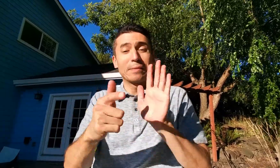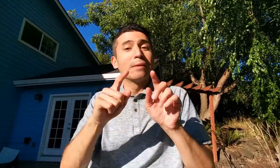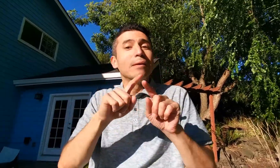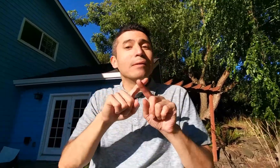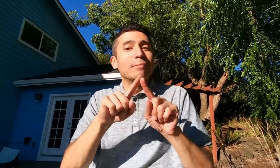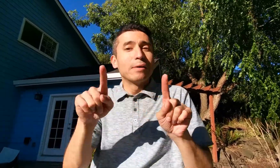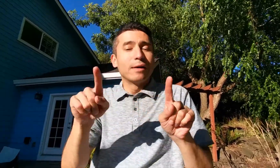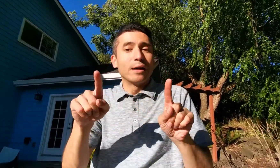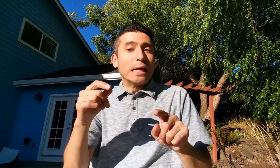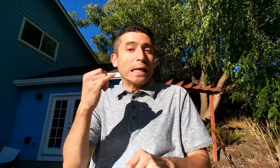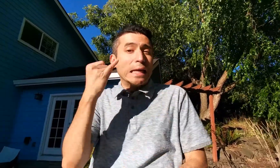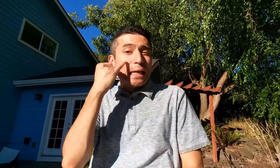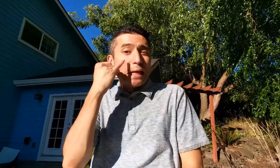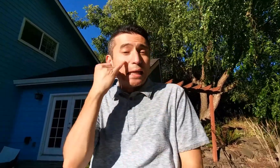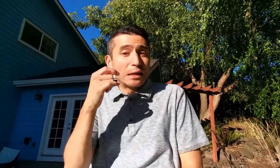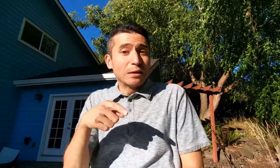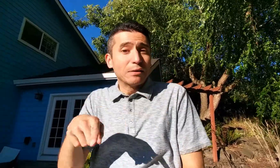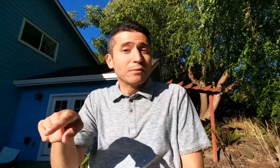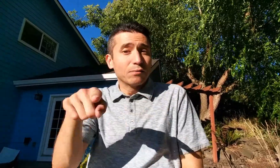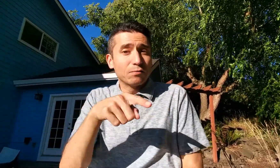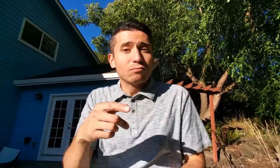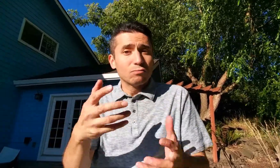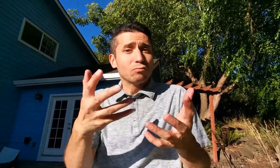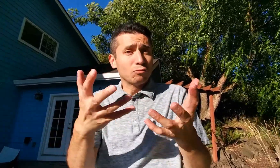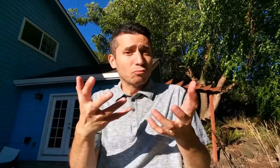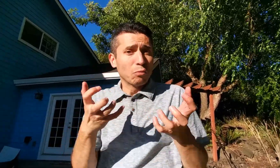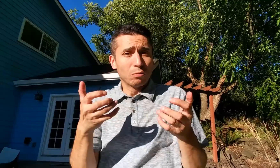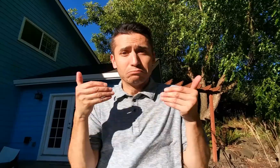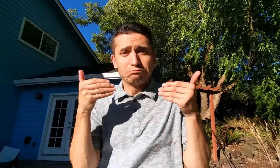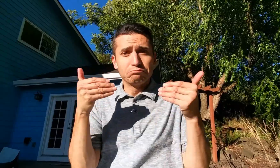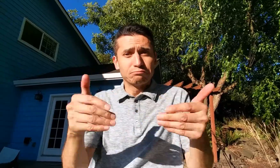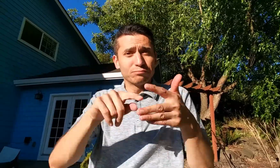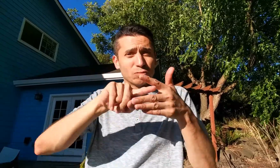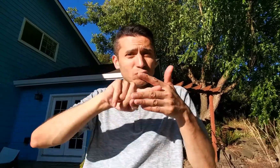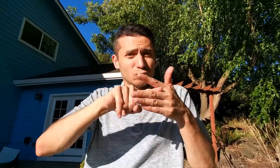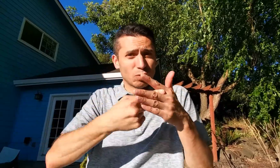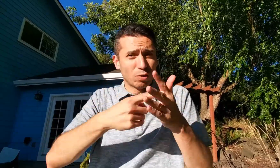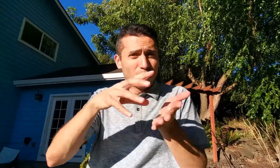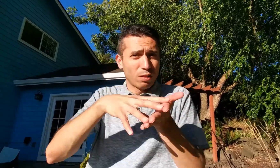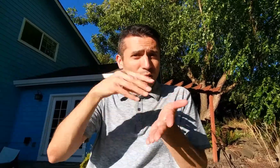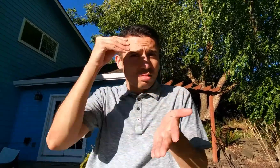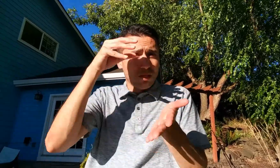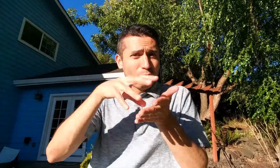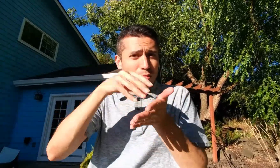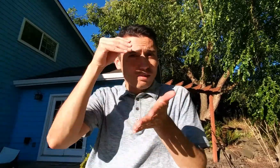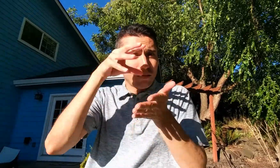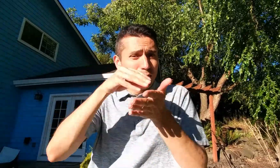But, if you want to start learning,